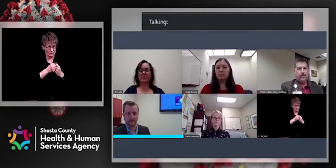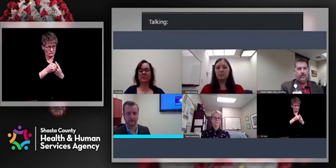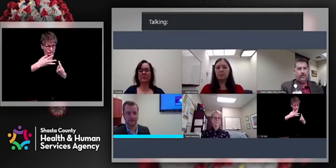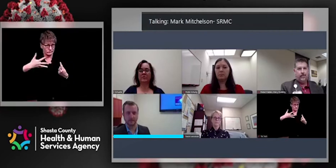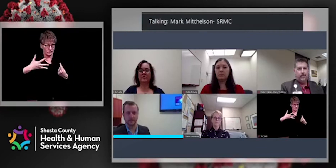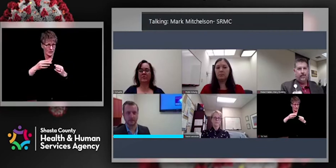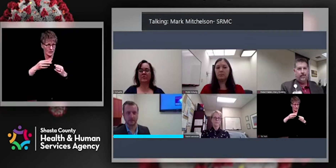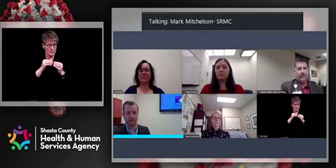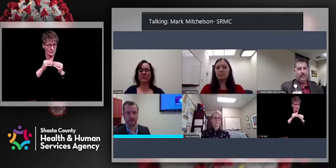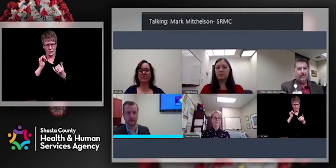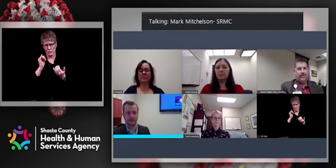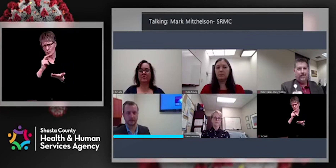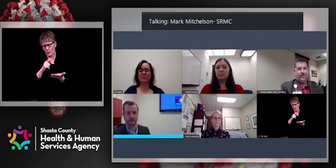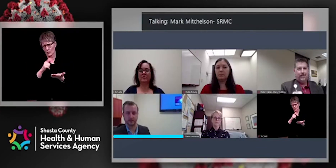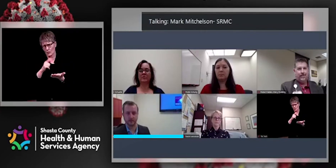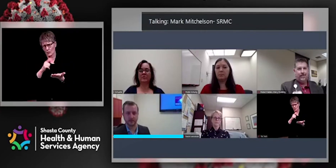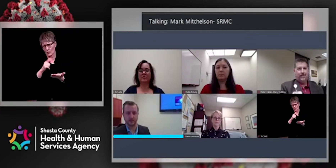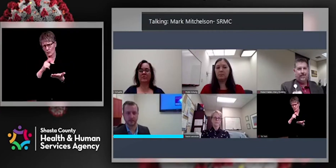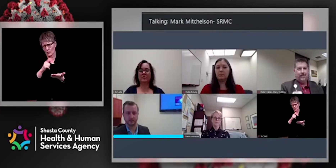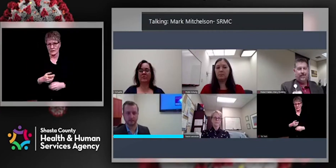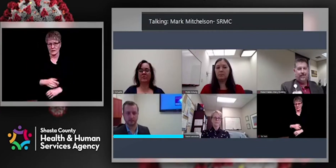I'd have to get back to you on that. I'm not 100% sure what you're talking about.